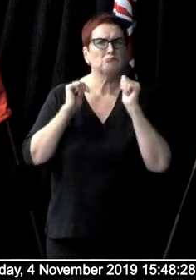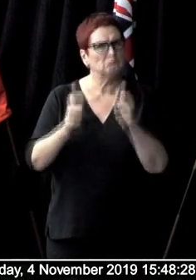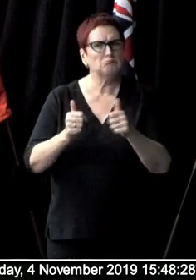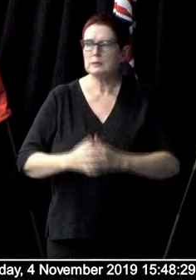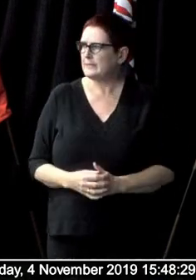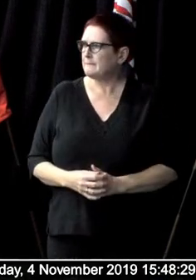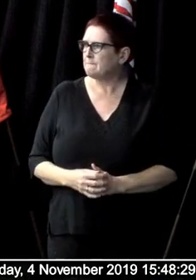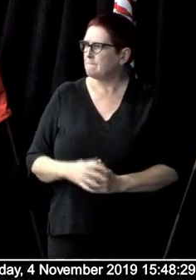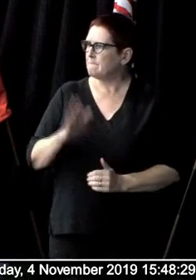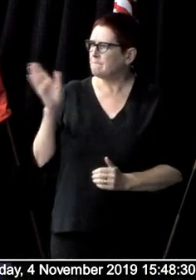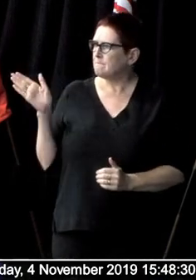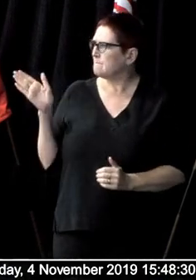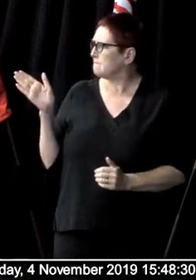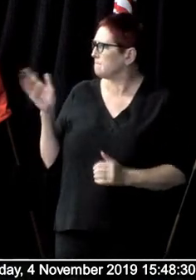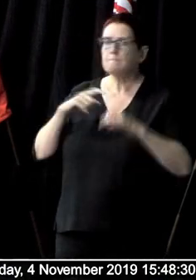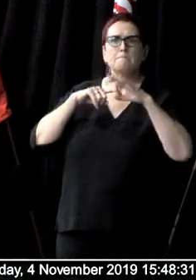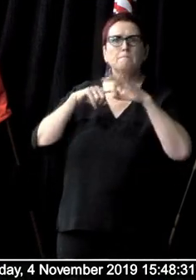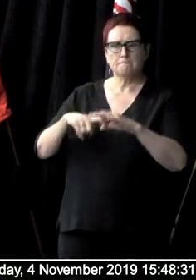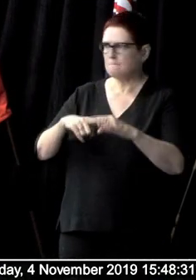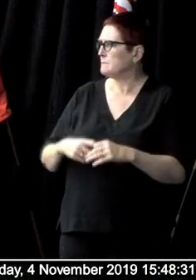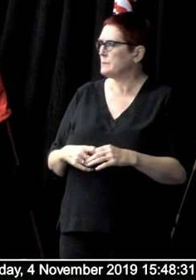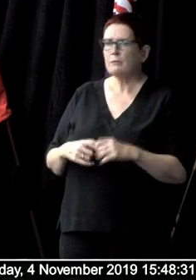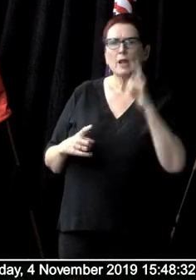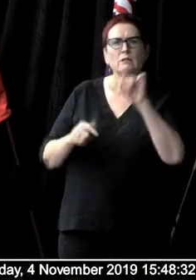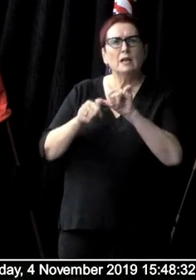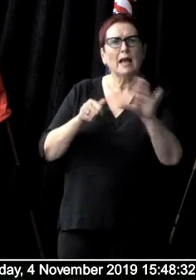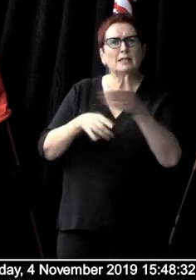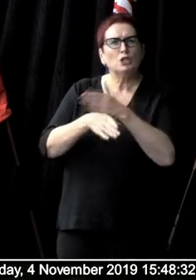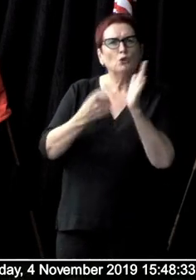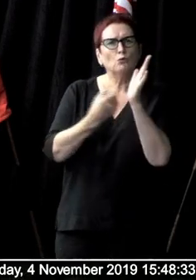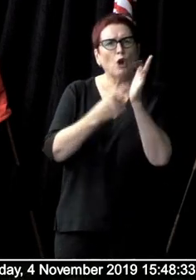When you say you’ve seen some excellent new roles, what are those roles?